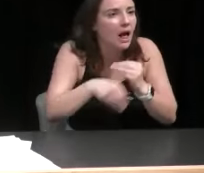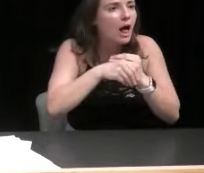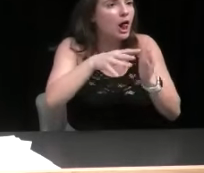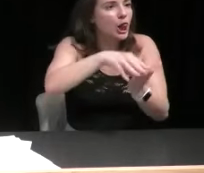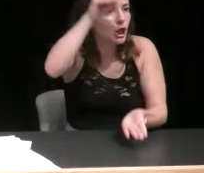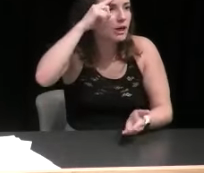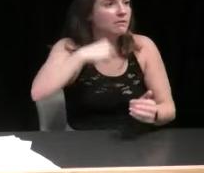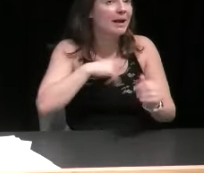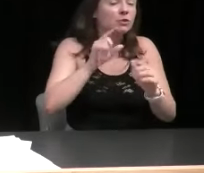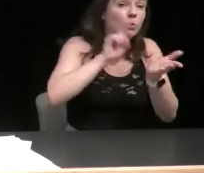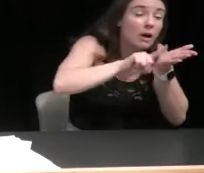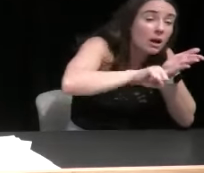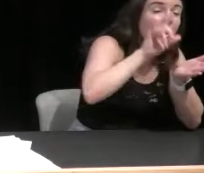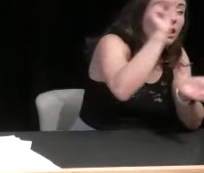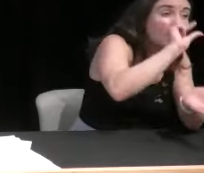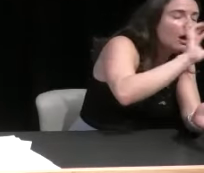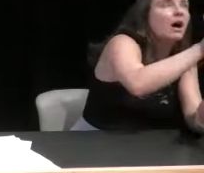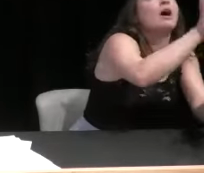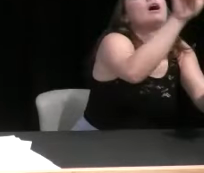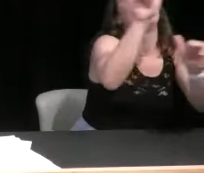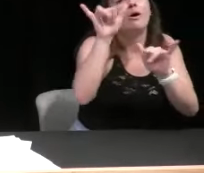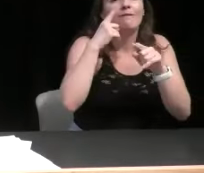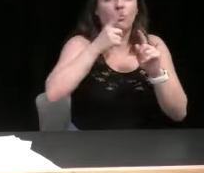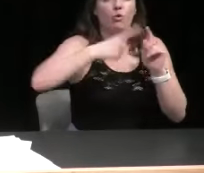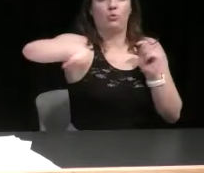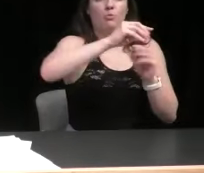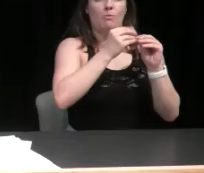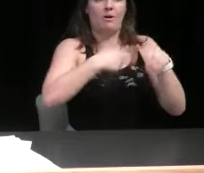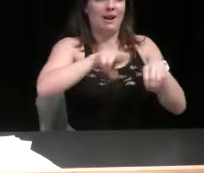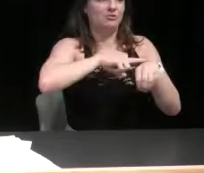above me because it's just that extra learning for me I'd have to Google it and be like okay